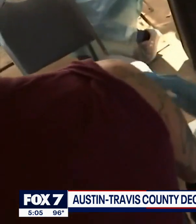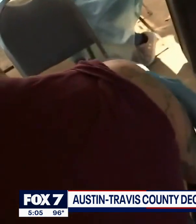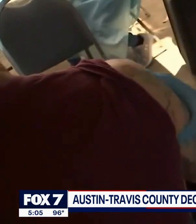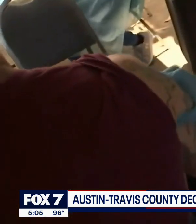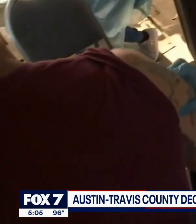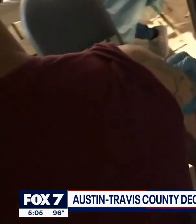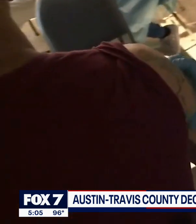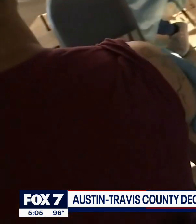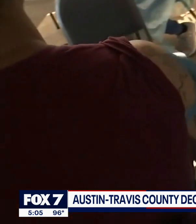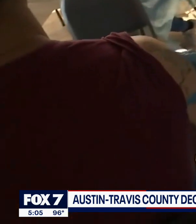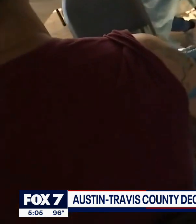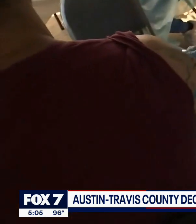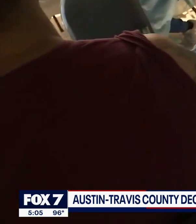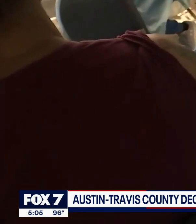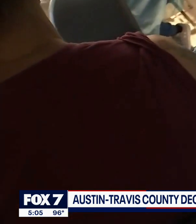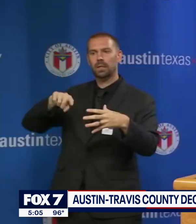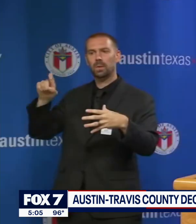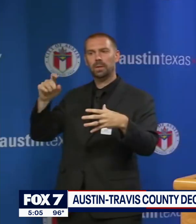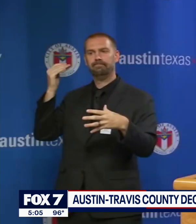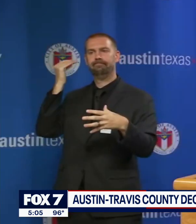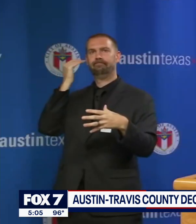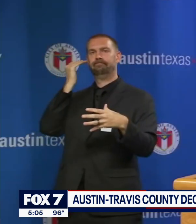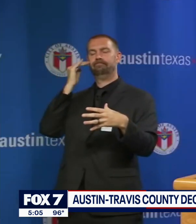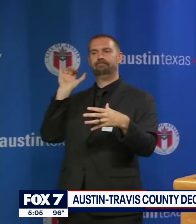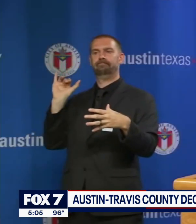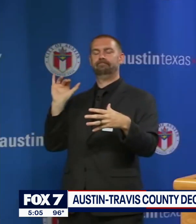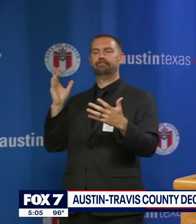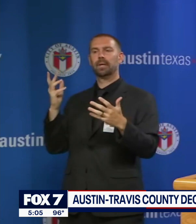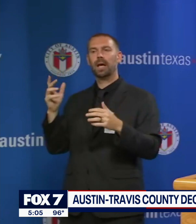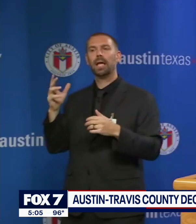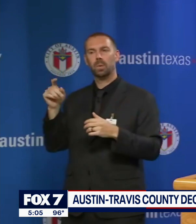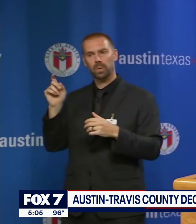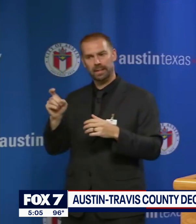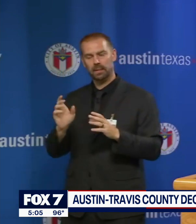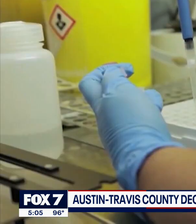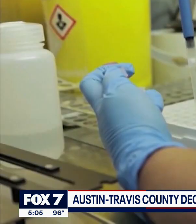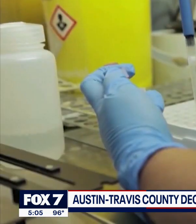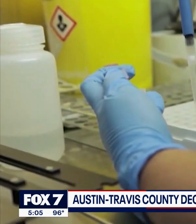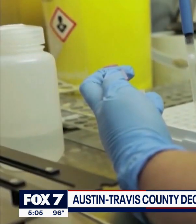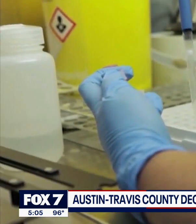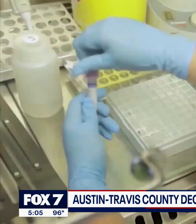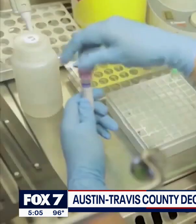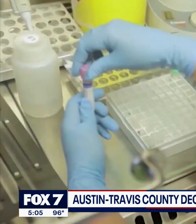THE SYRIA. THE OF THE MOMENT. STILL WITH CLOSE, THEY HOPE IT